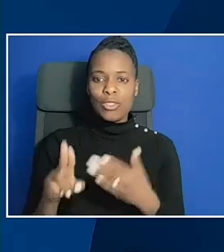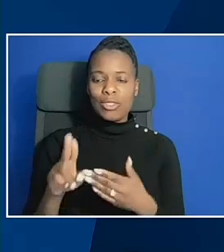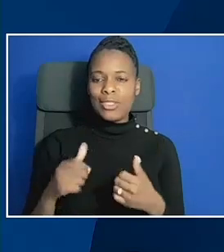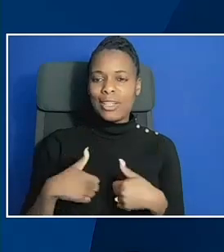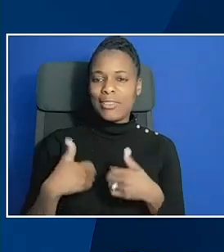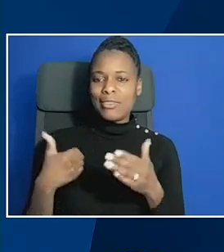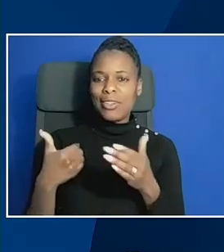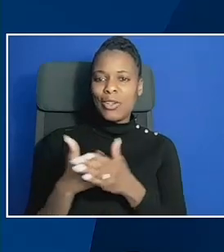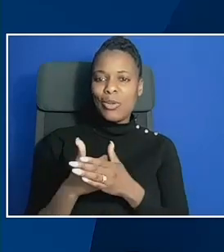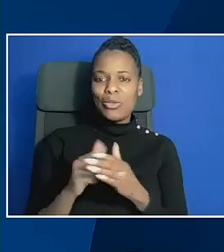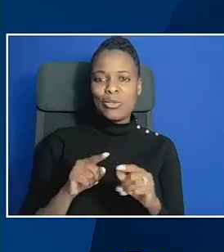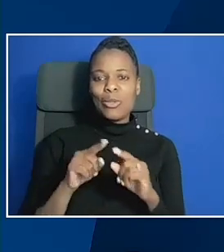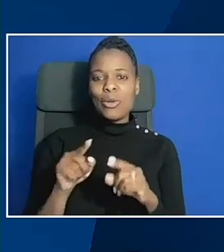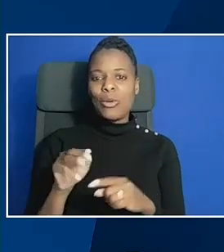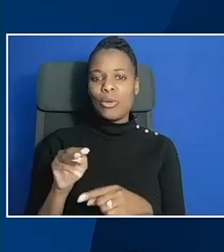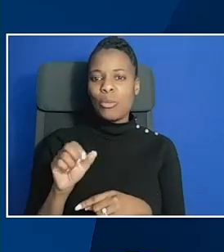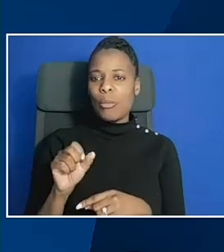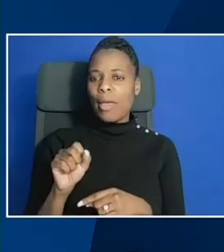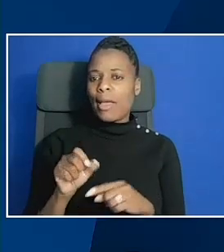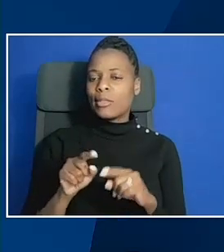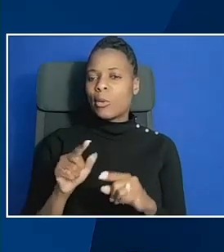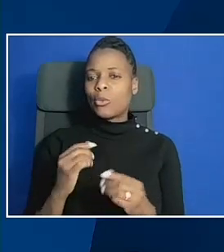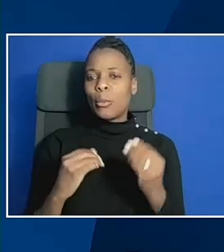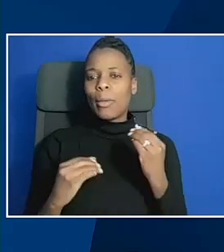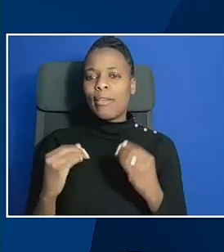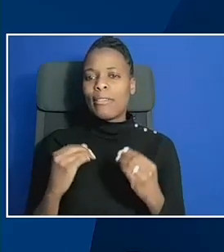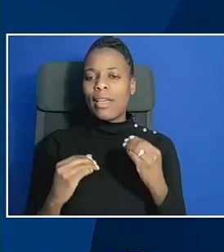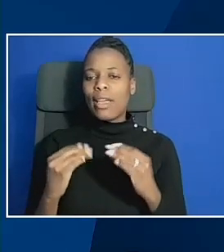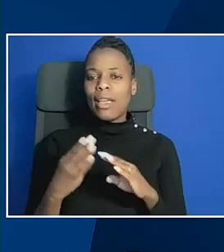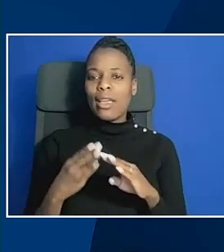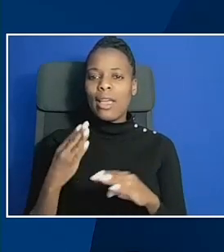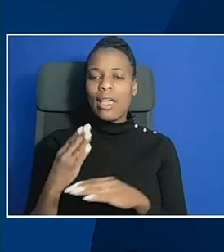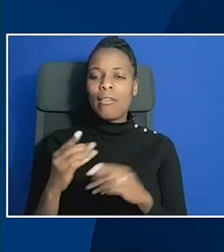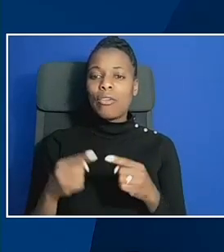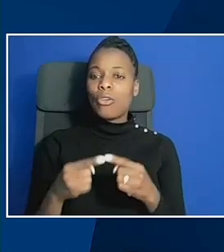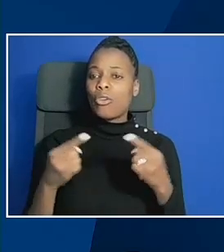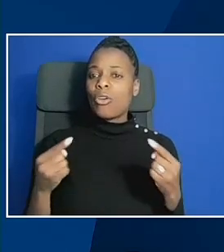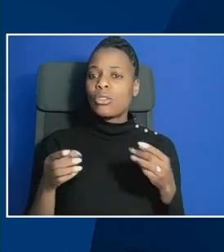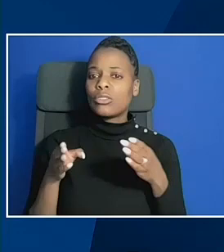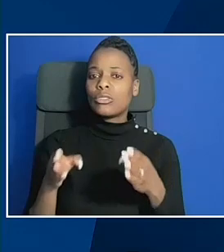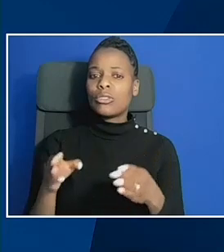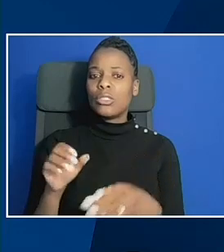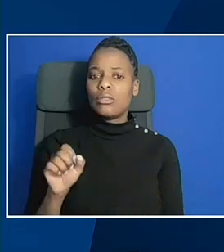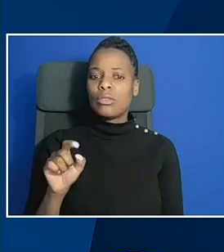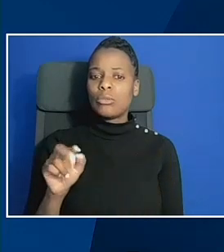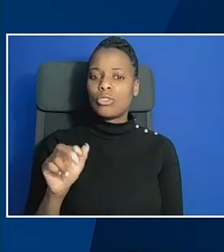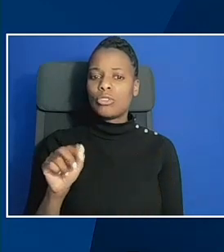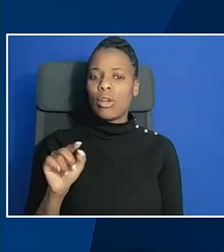this buffet after it was across the street from Stratford University. And I was like, my first exposure to what college was. I'm like, okay, you know, one